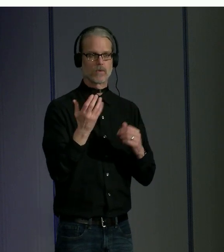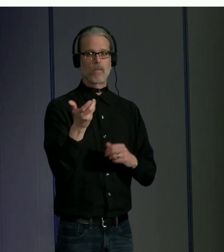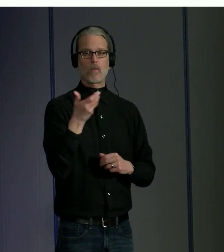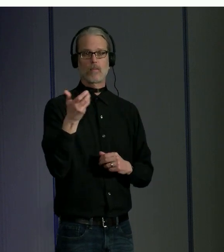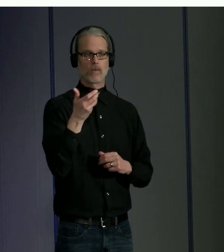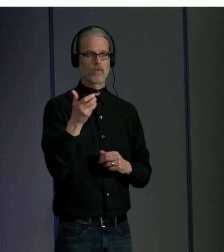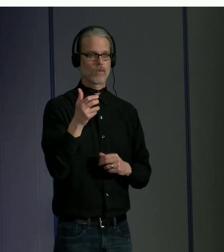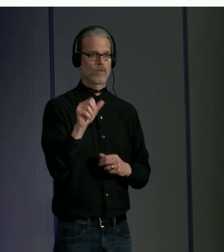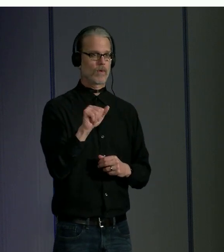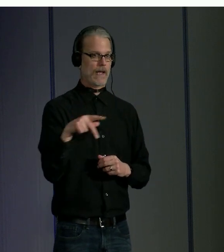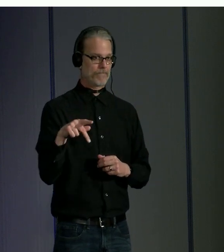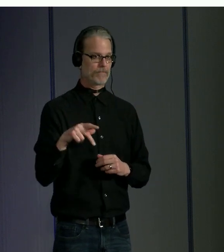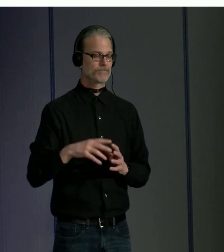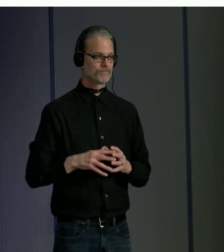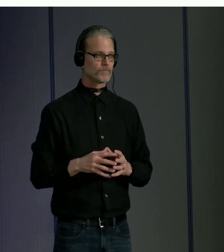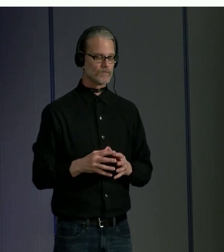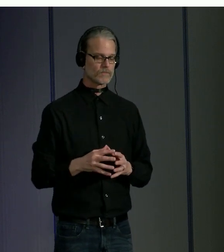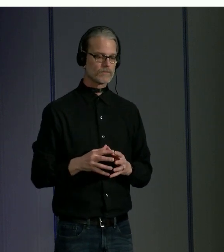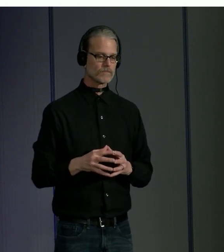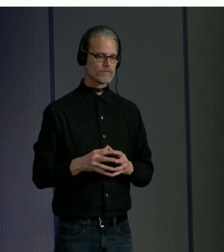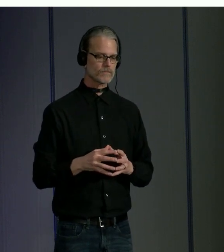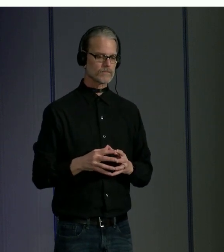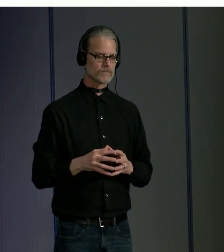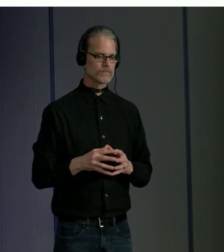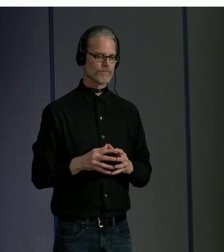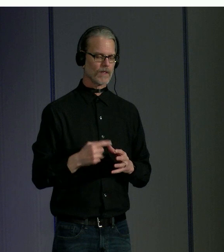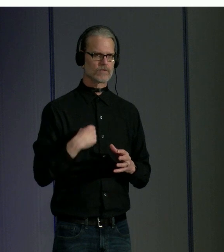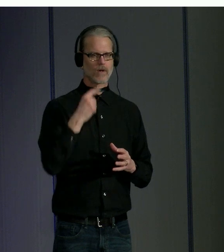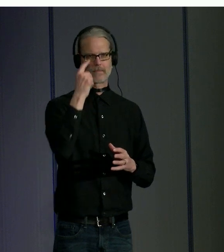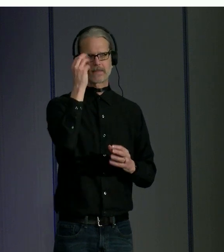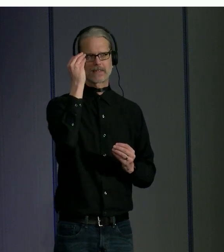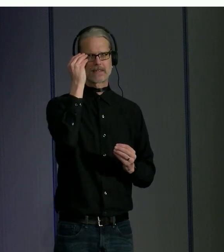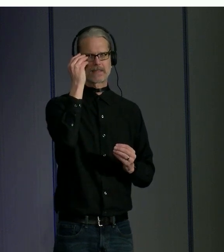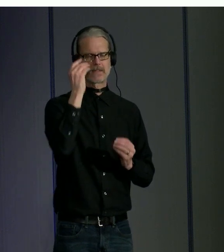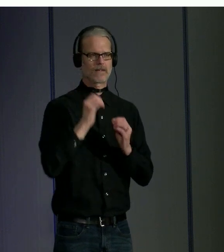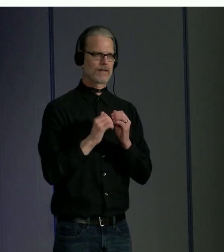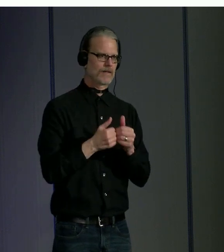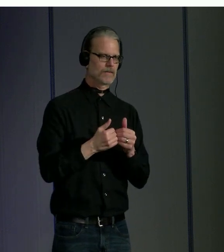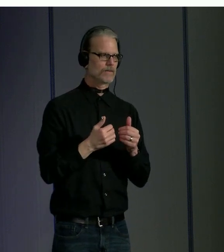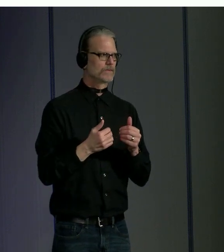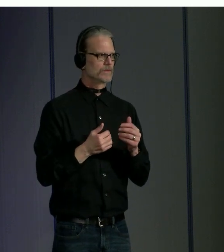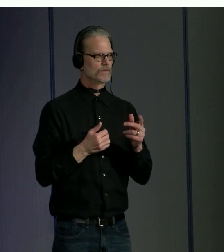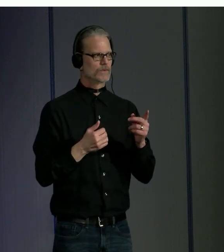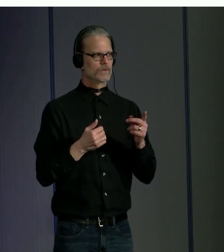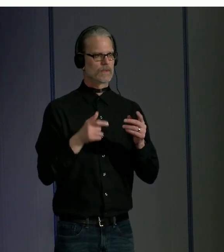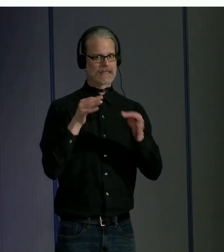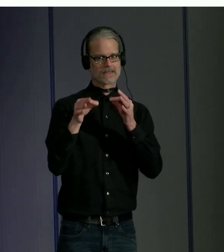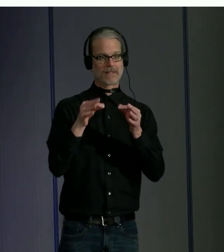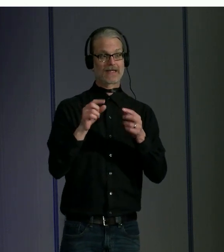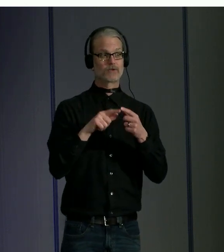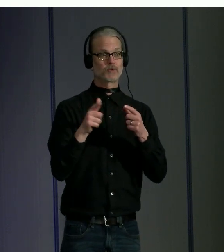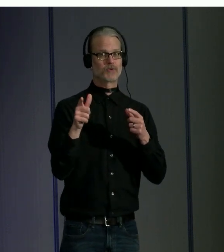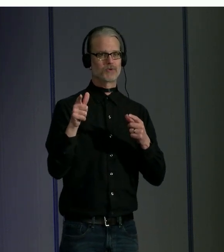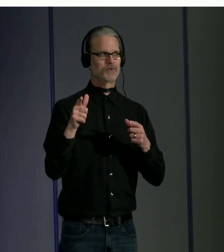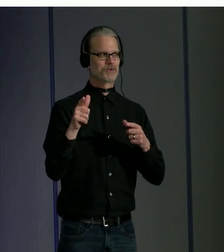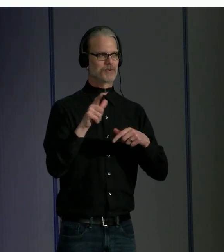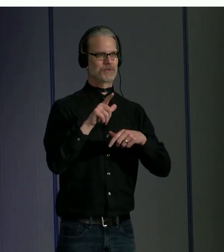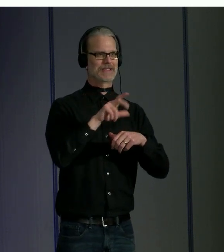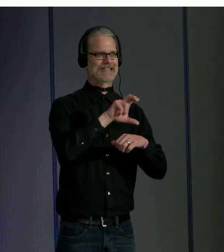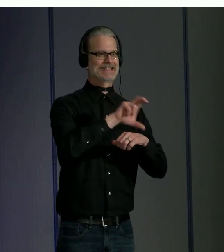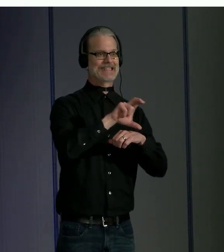And I'm thinking about how to explain this to stakeholders And things like